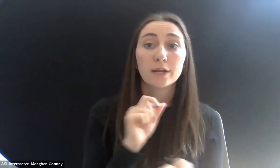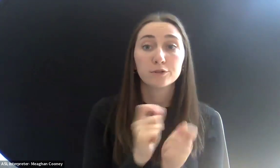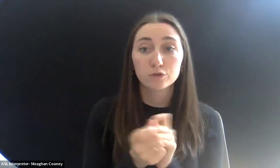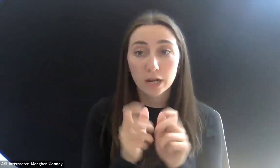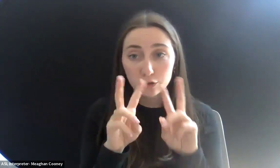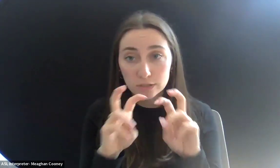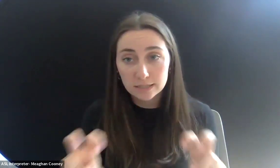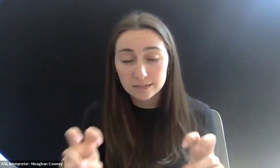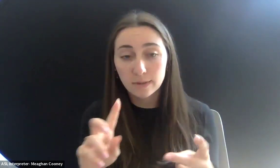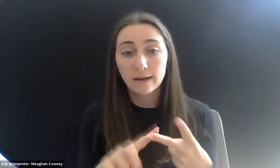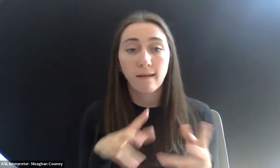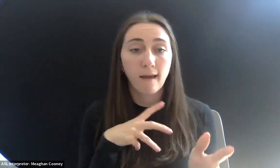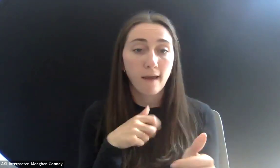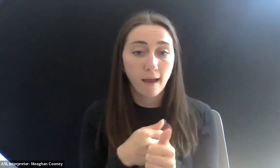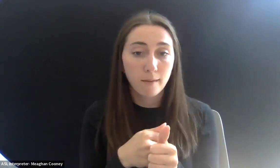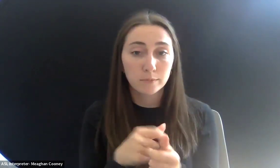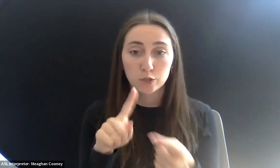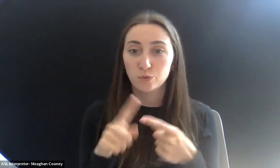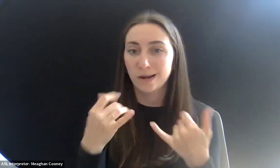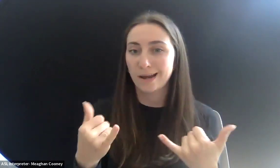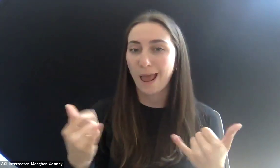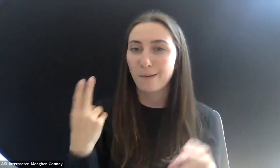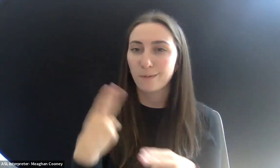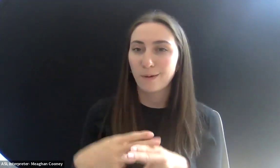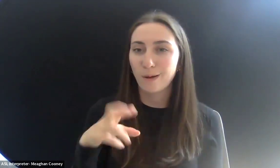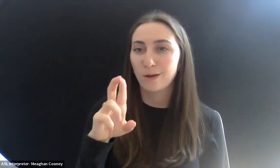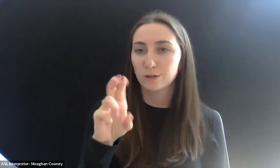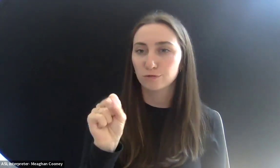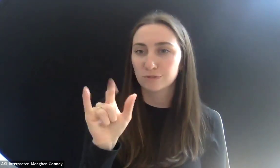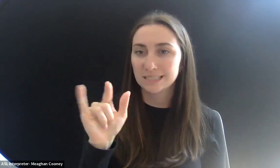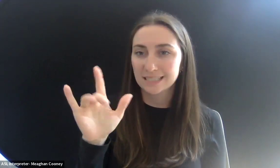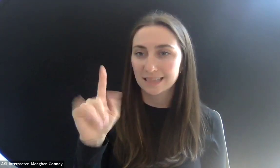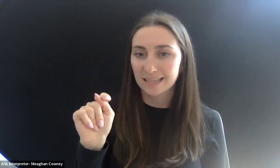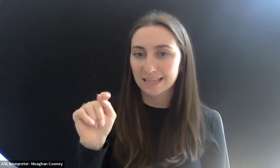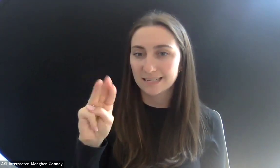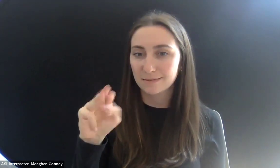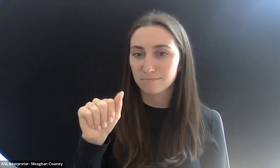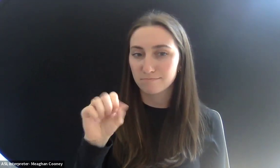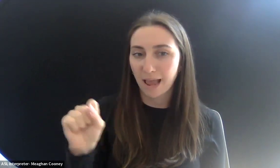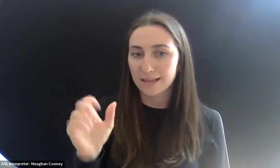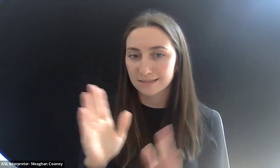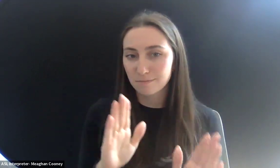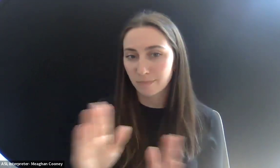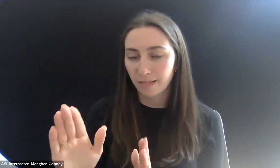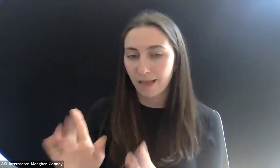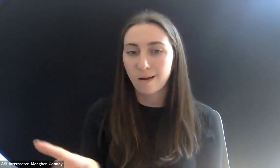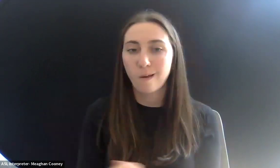what's what's now called the resilient mass plan. There's also additional resilient Co strategy that's underway.